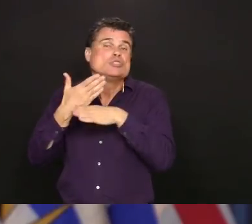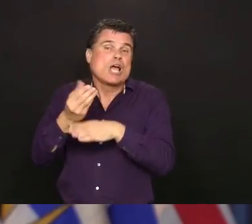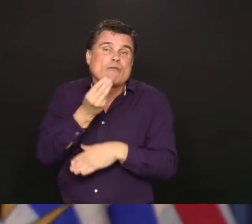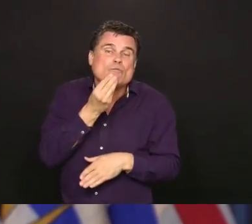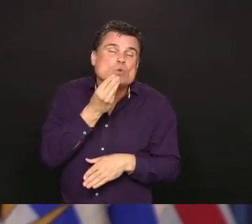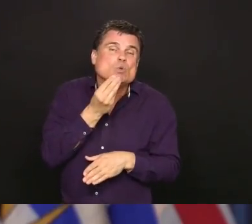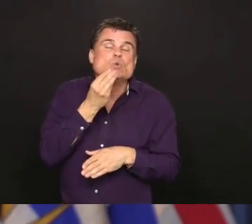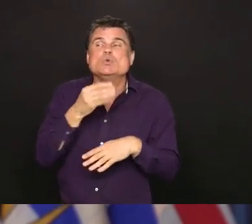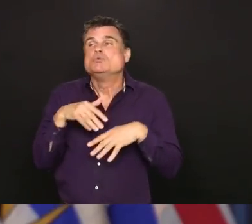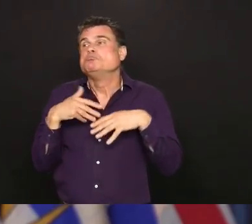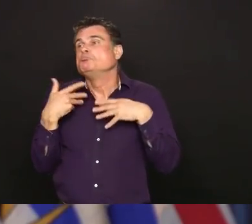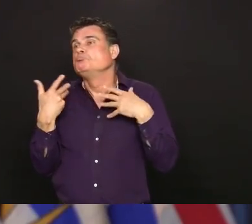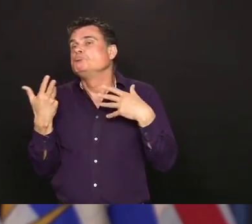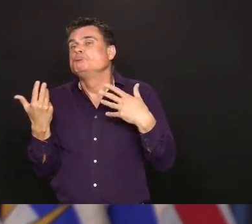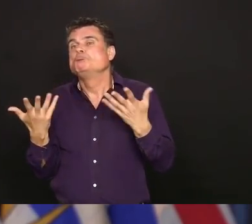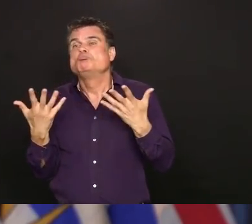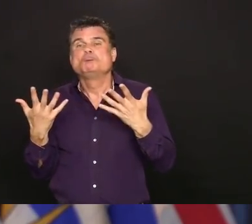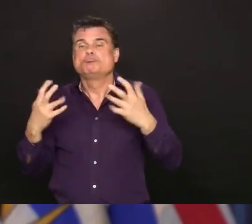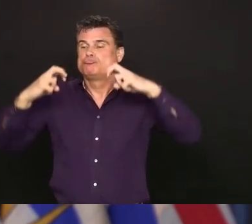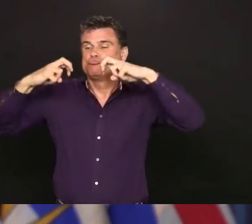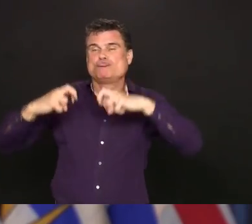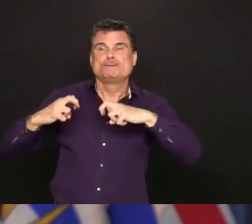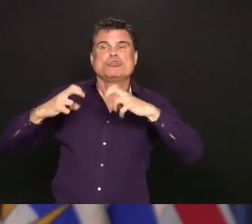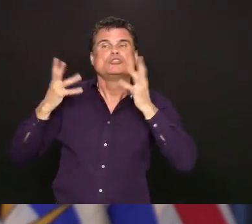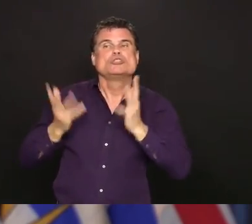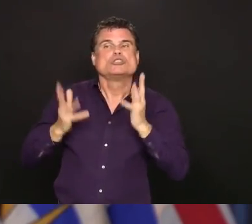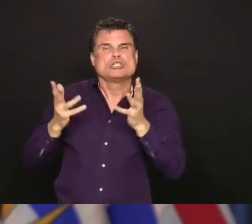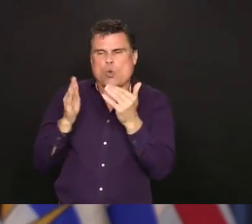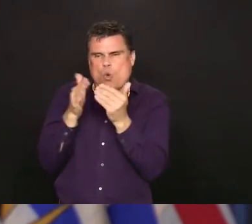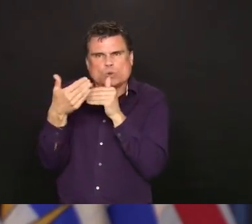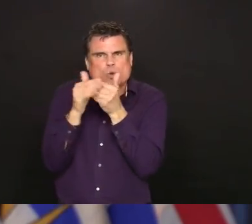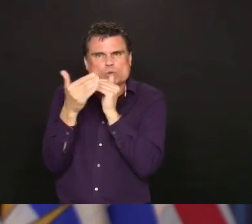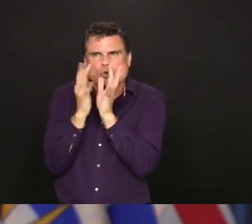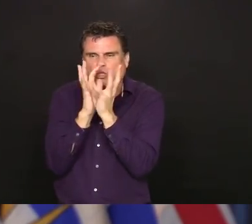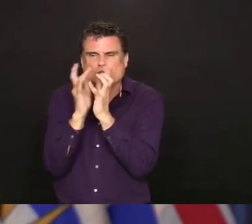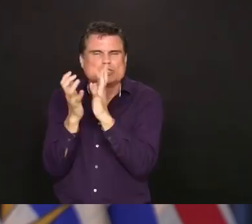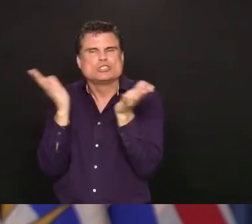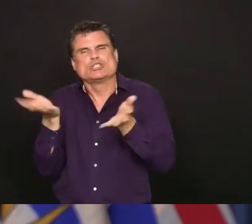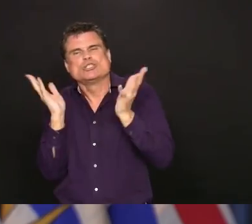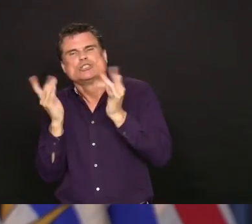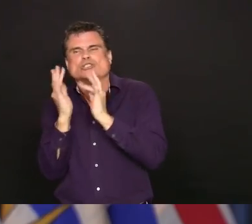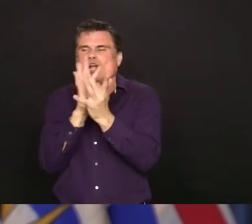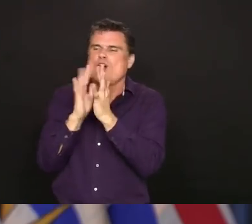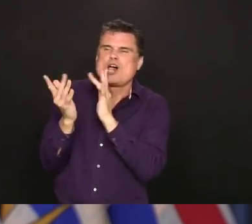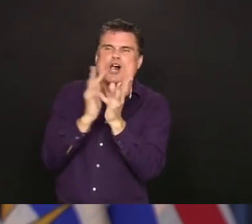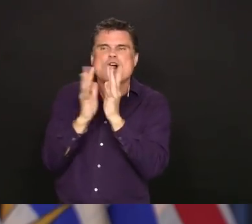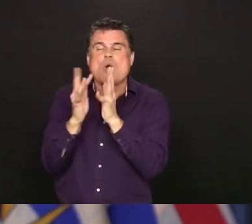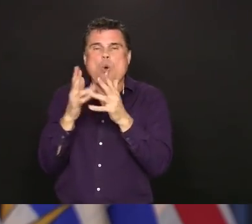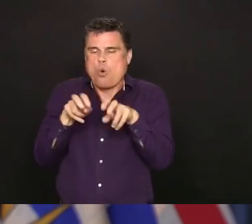know that when you have those close contacts, when somebody is talking, when you're in a close environment together within